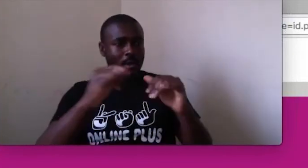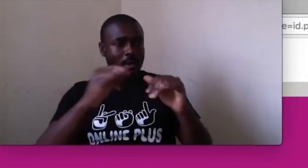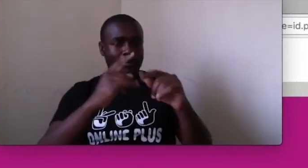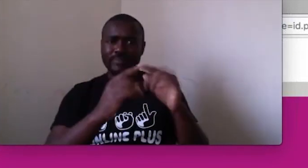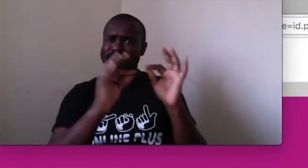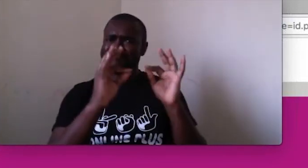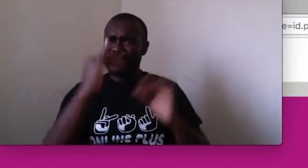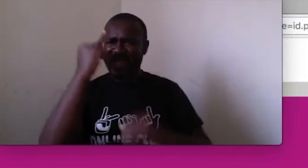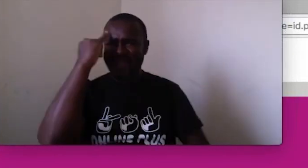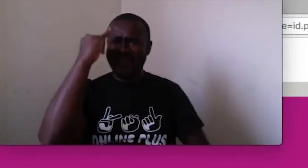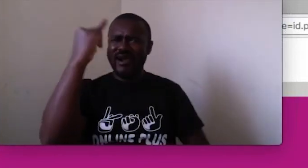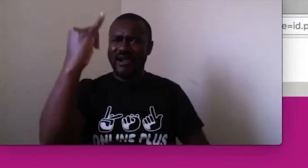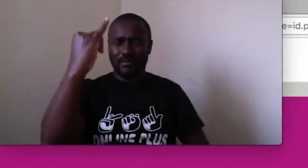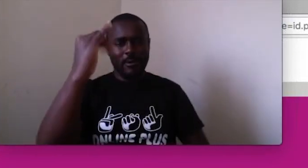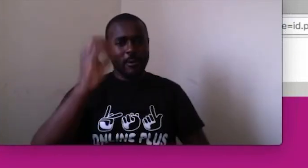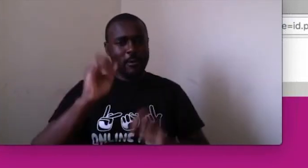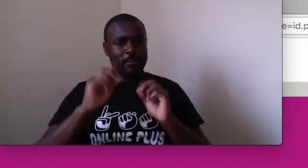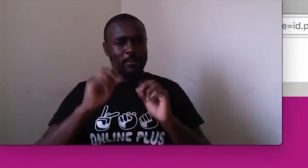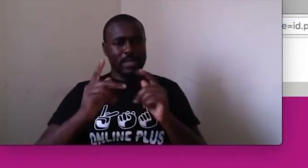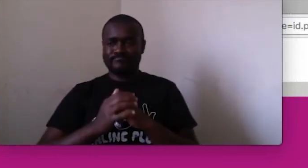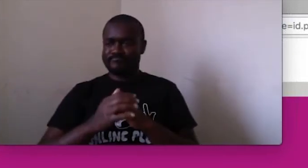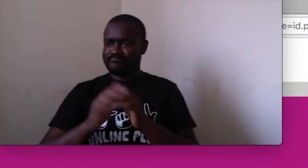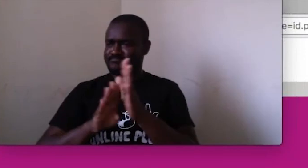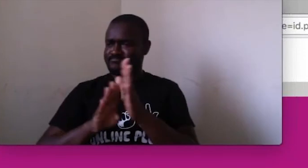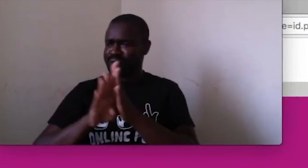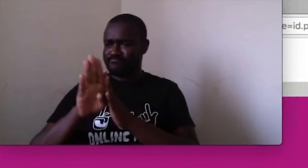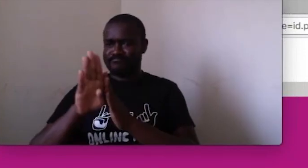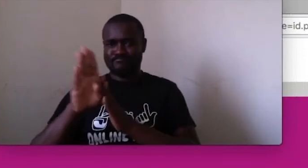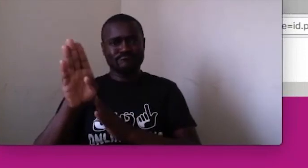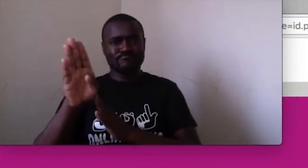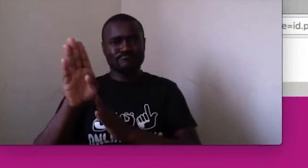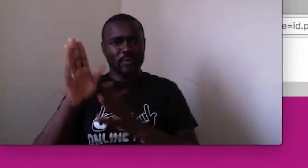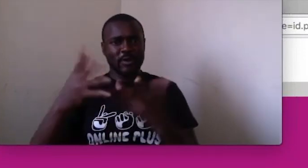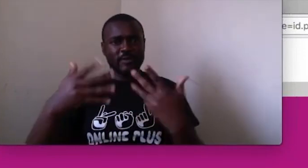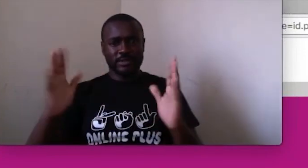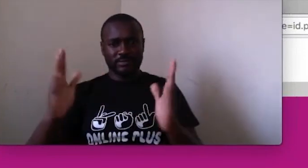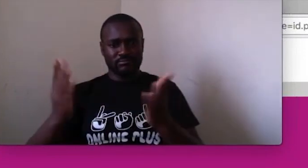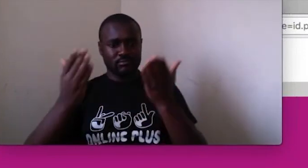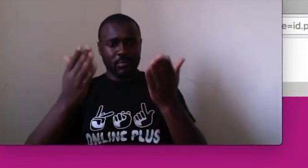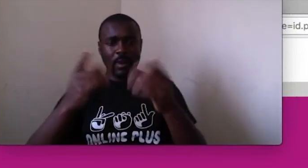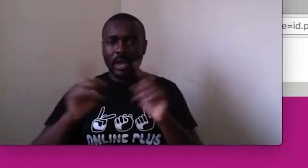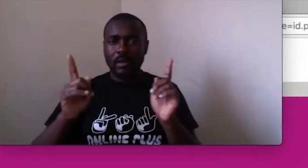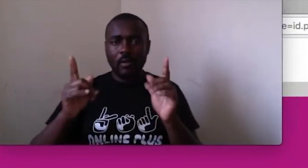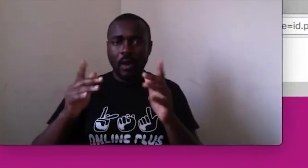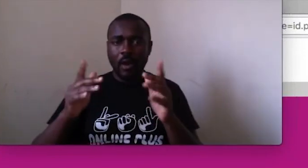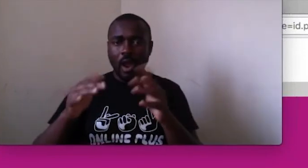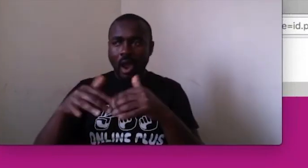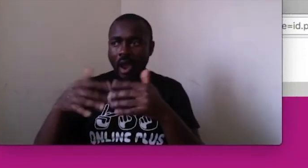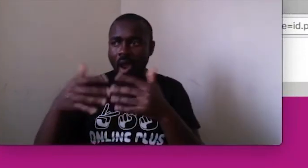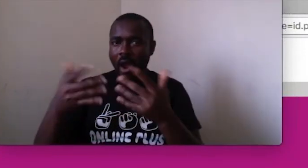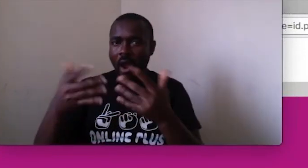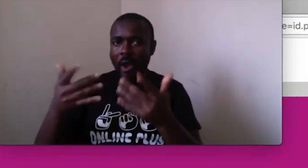I wanted to develop the KSL Finger Spelling I developed it and it was done